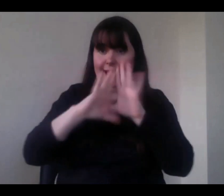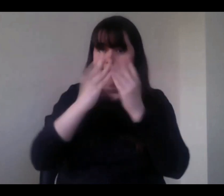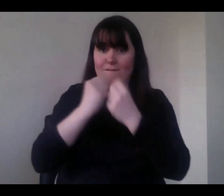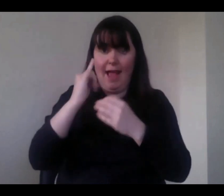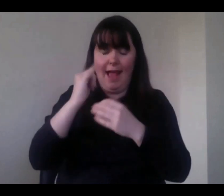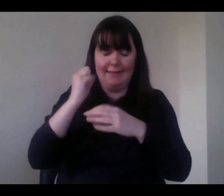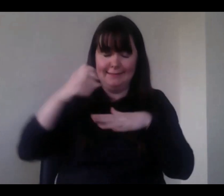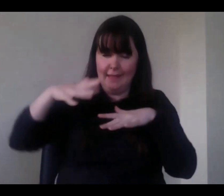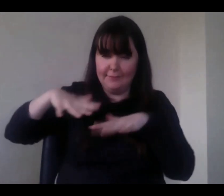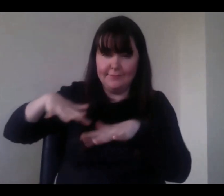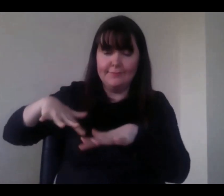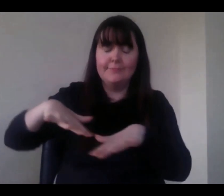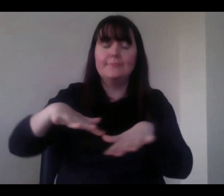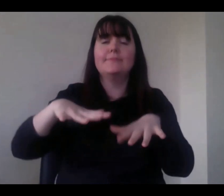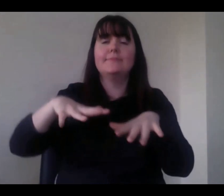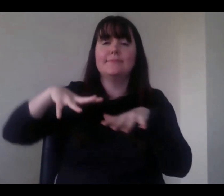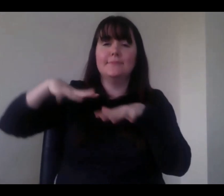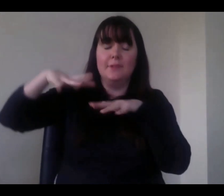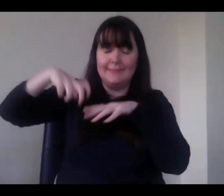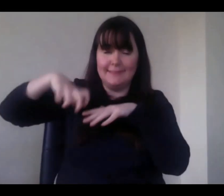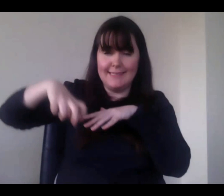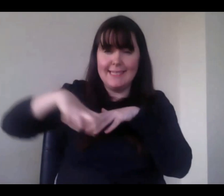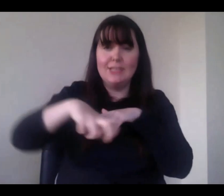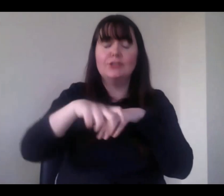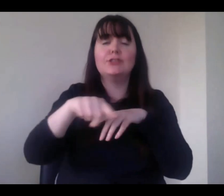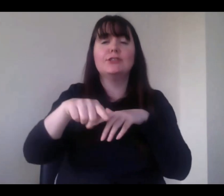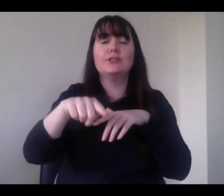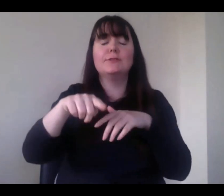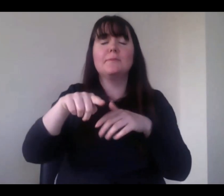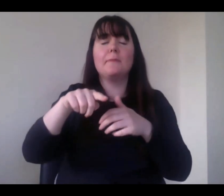Like the minute you walked into the Peacock, and we played in the Peacock which is underneath,